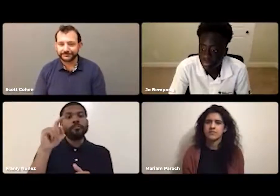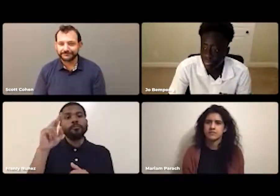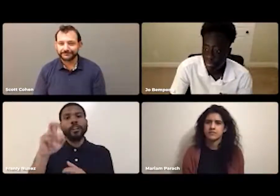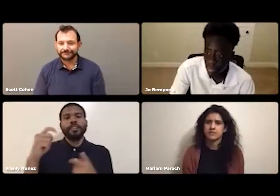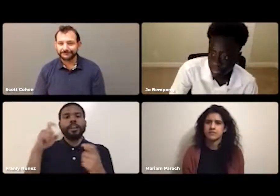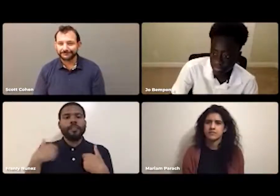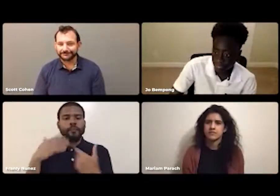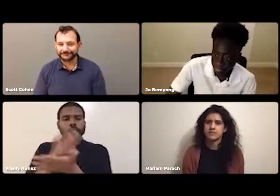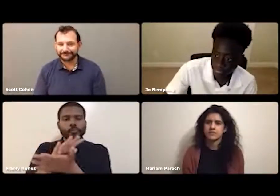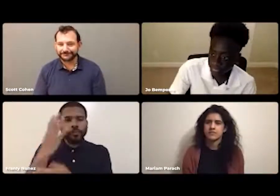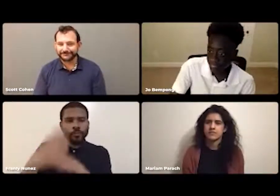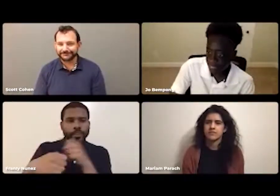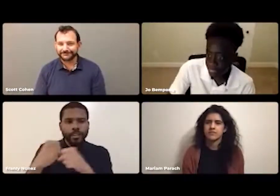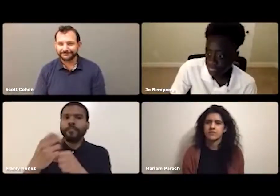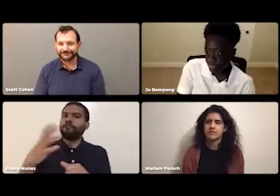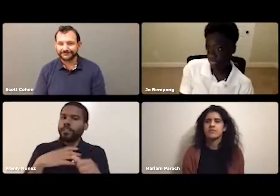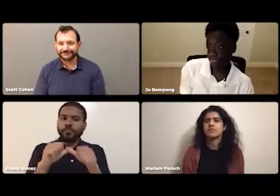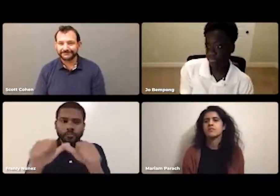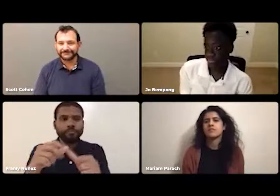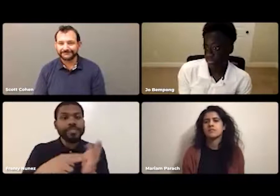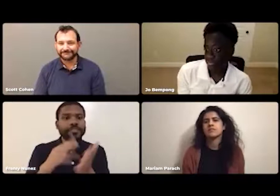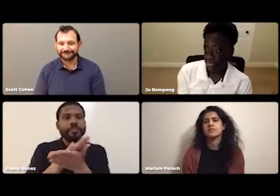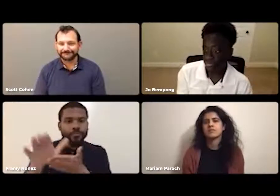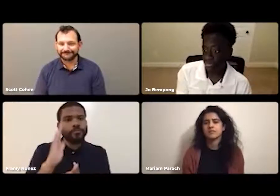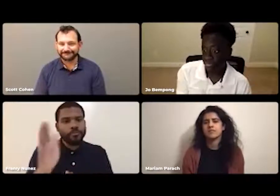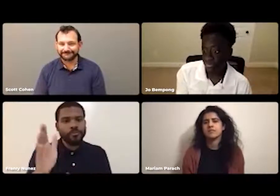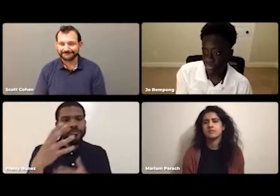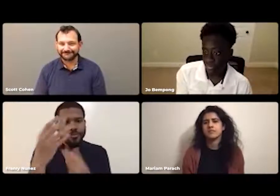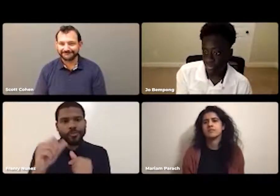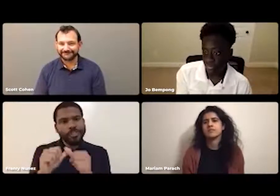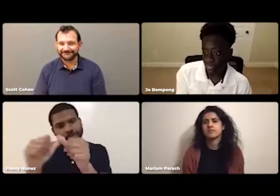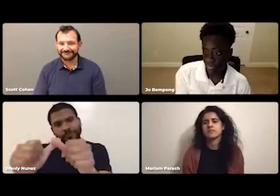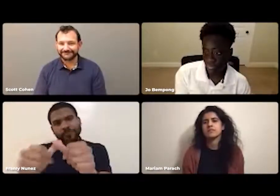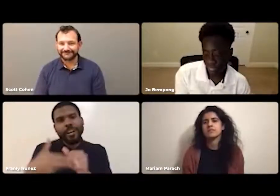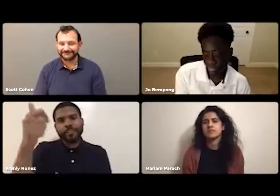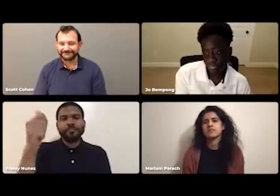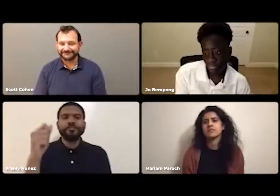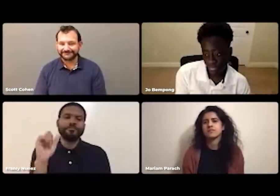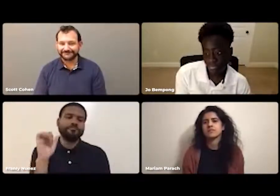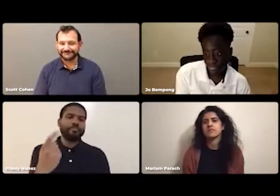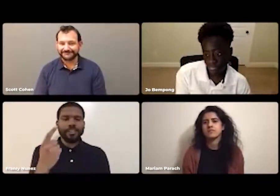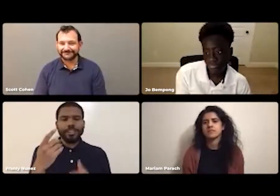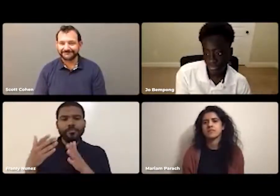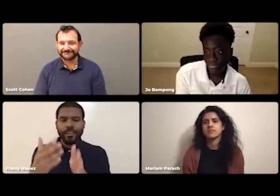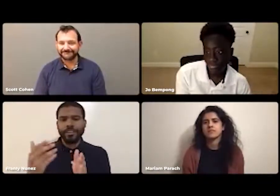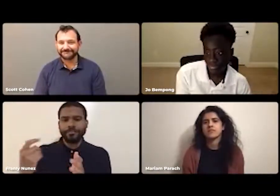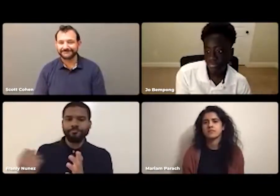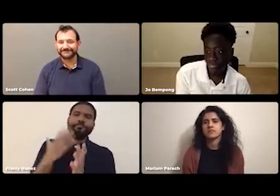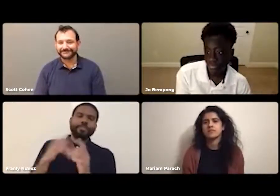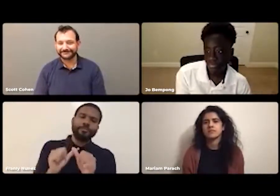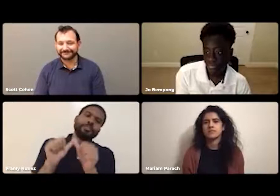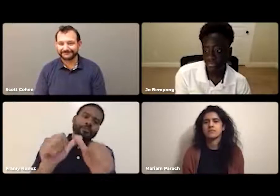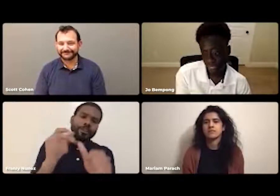pushing me and had me continue.